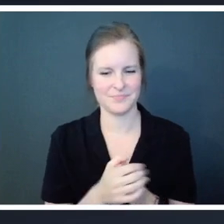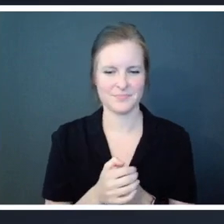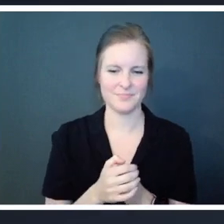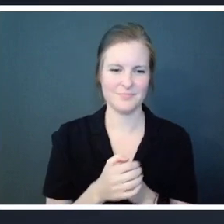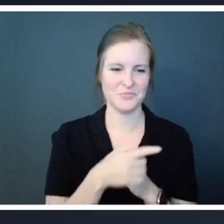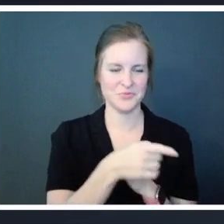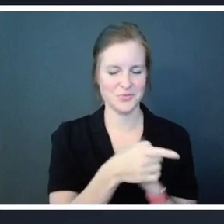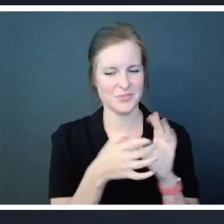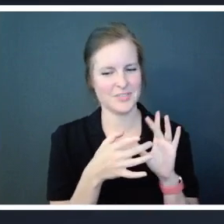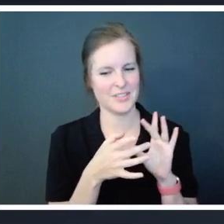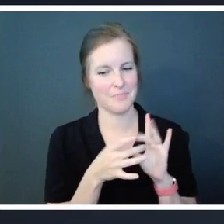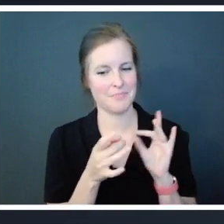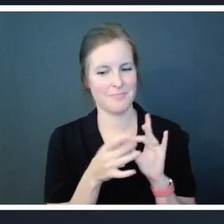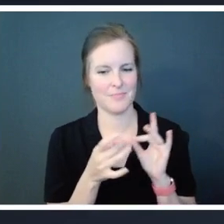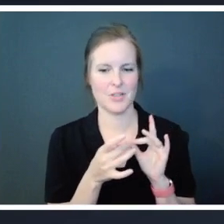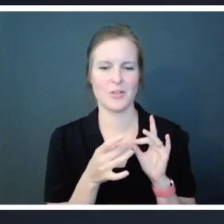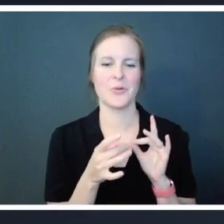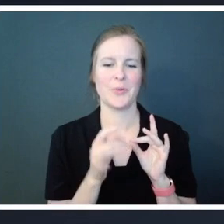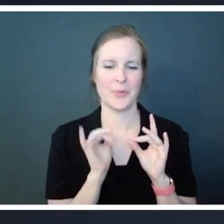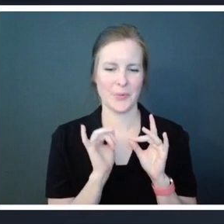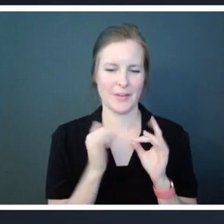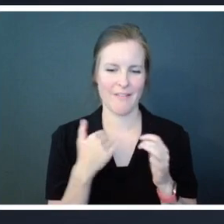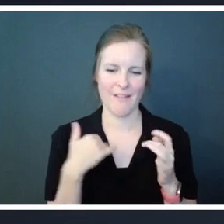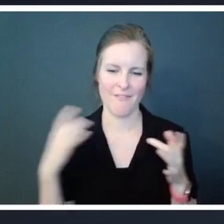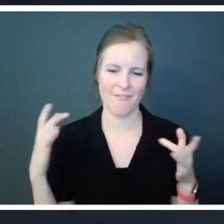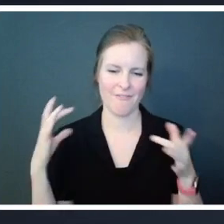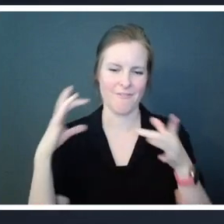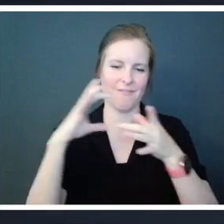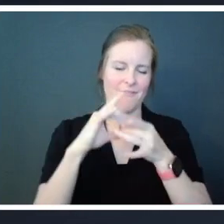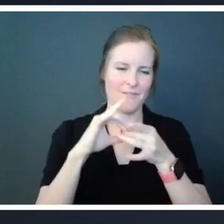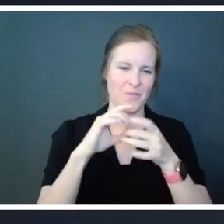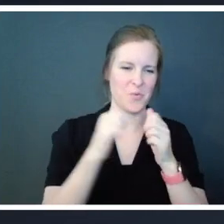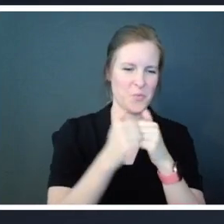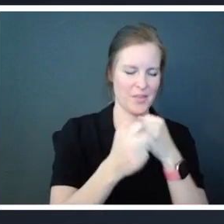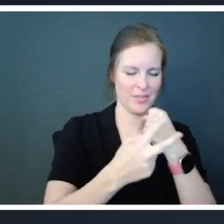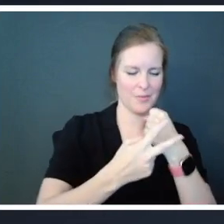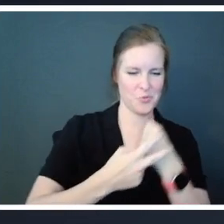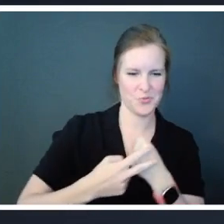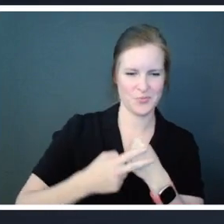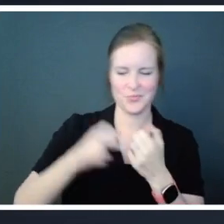stamps, I want to talk about kind of what that might look like at a more detailed level. So,